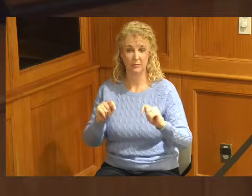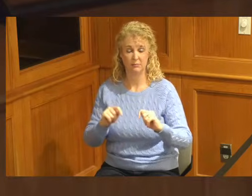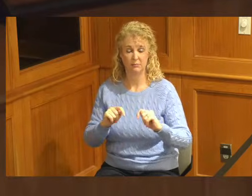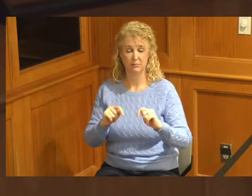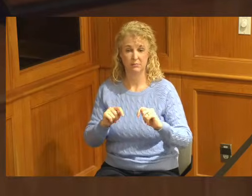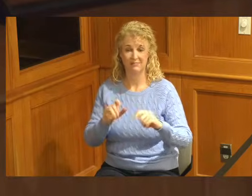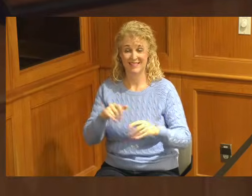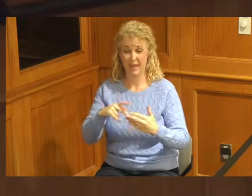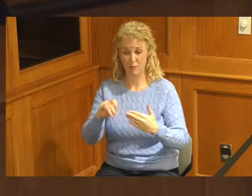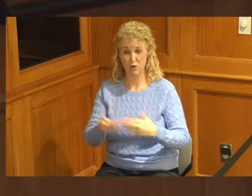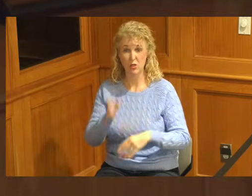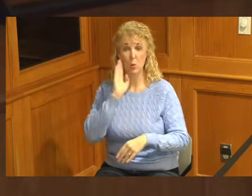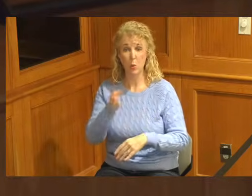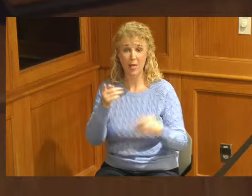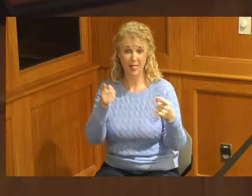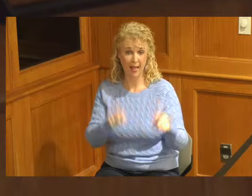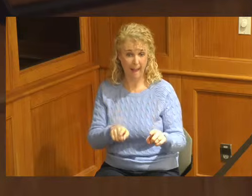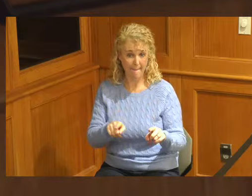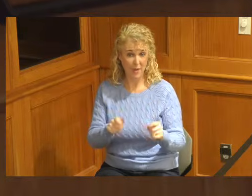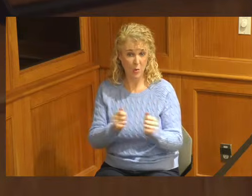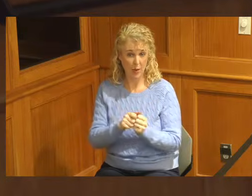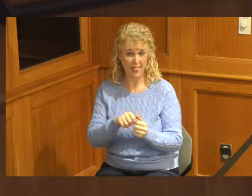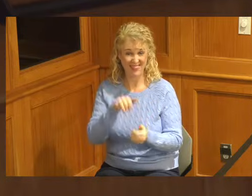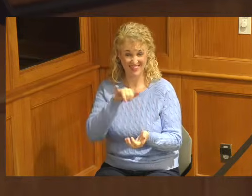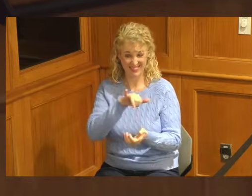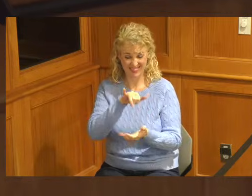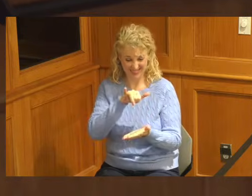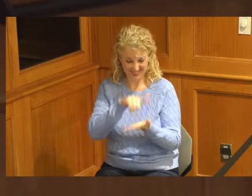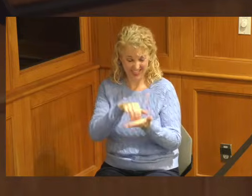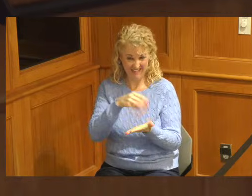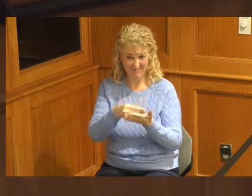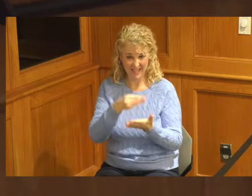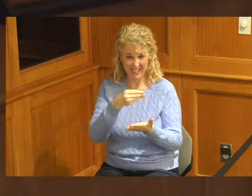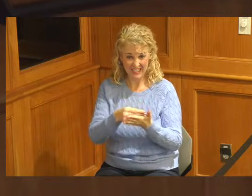project will move forward with those dollars so that we don't have any dollars left on the